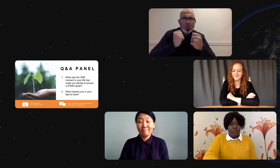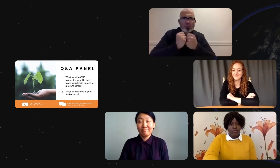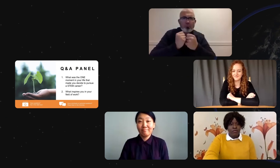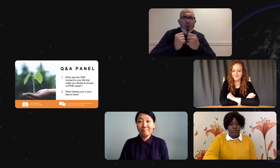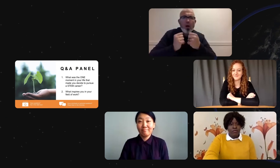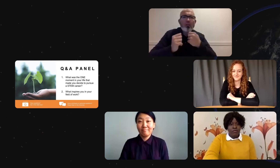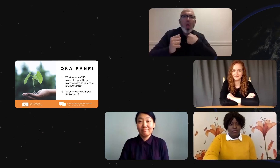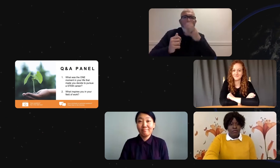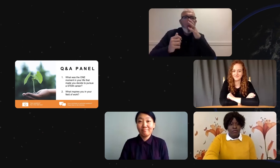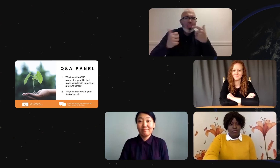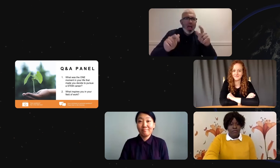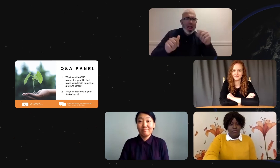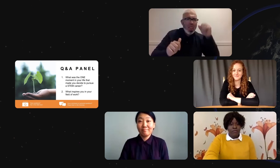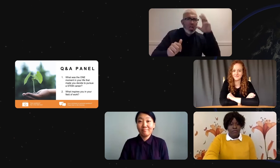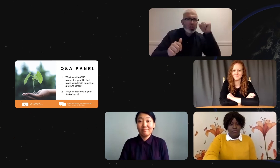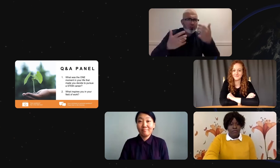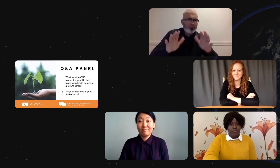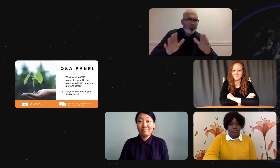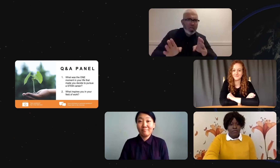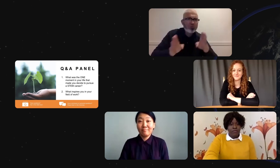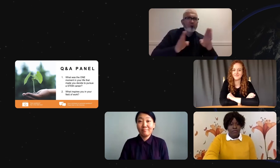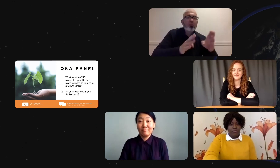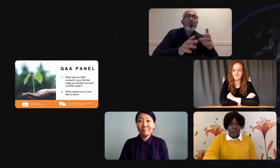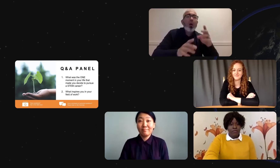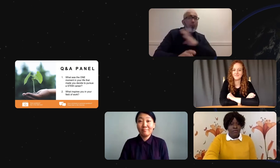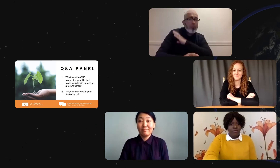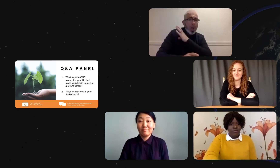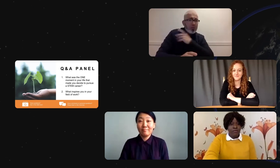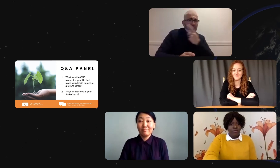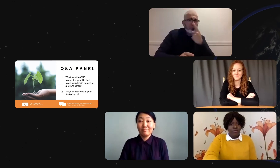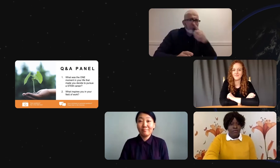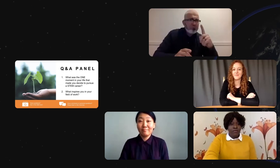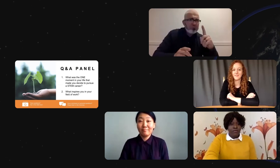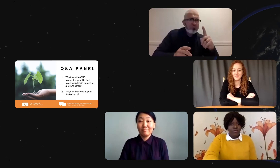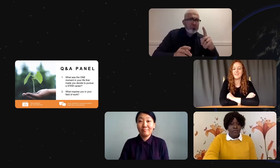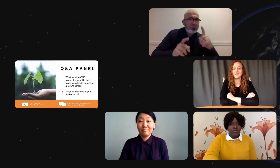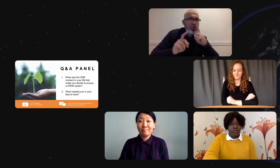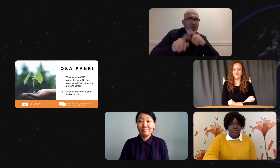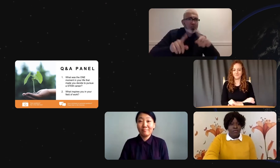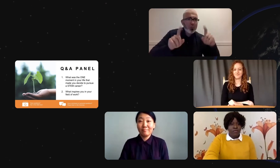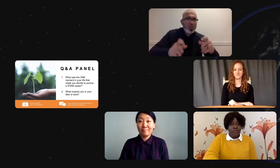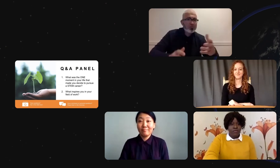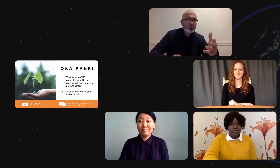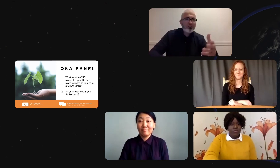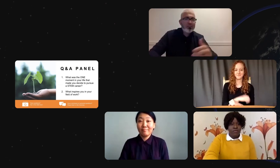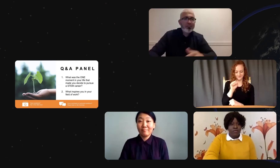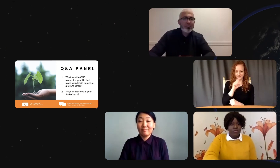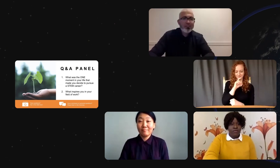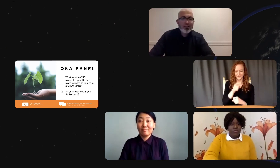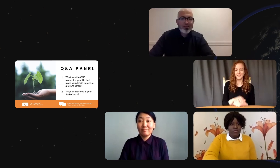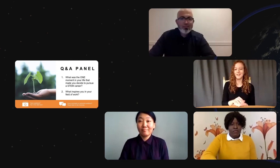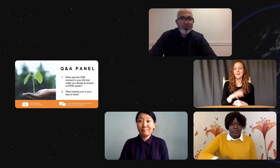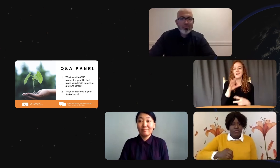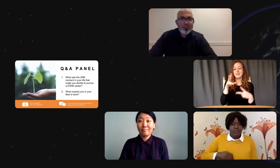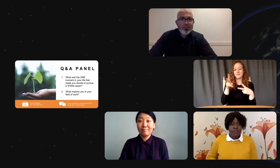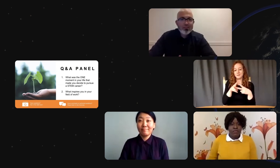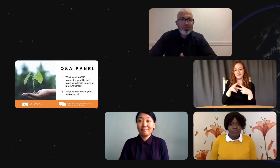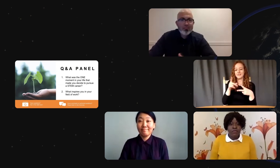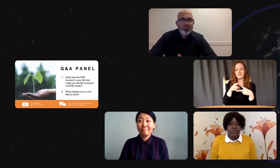We'll get tech support on this. Alicia, hang in there. Barbara, can you hop in?